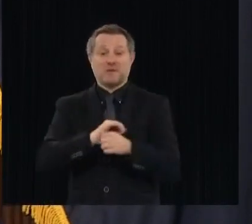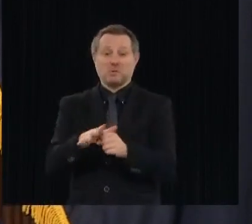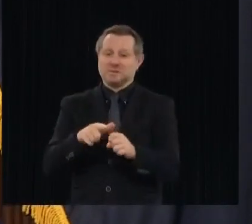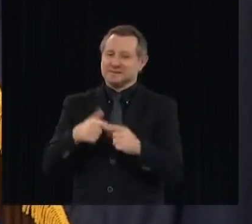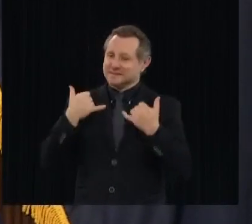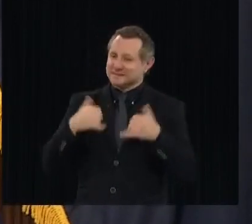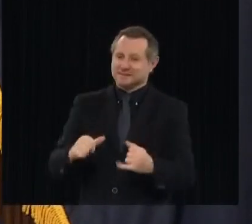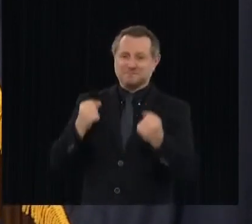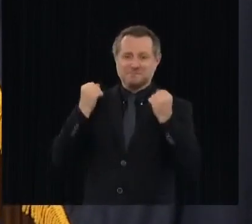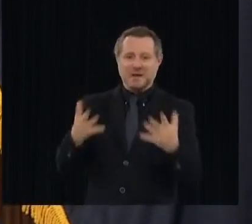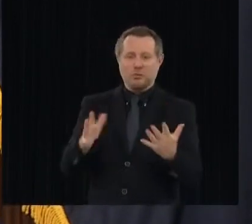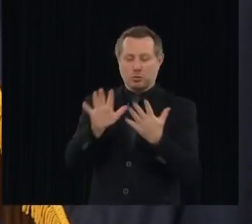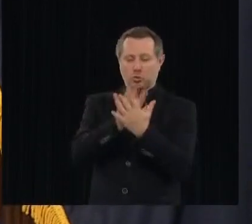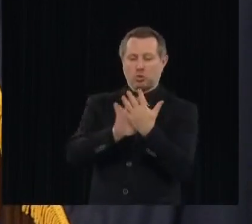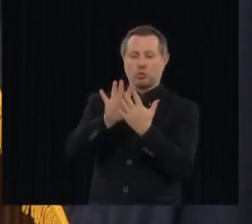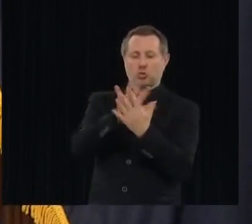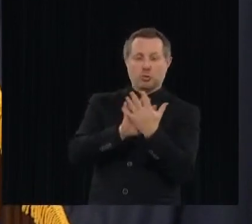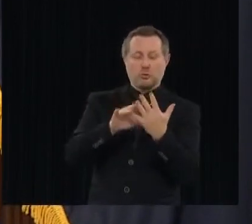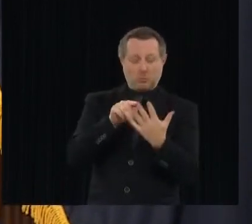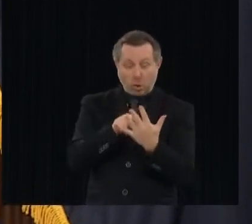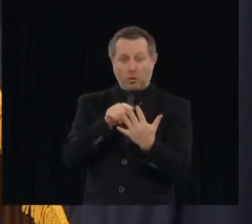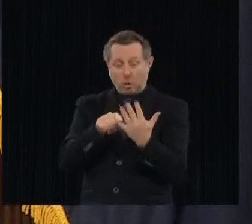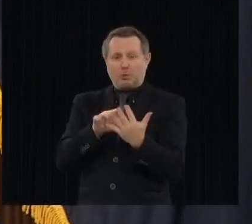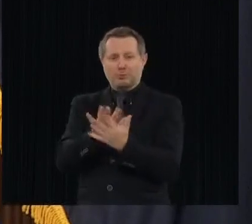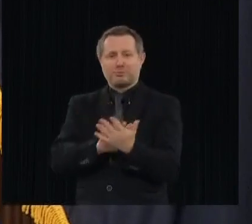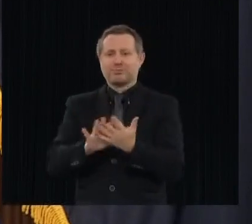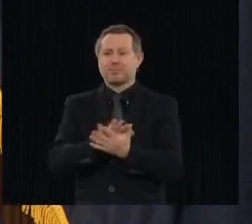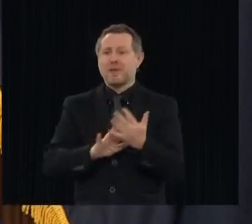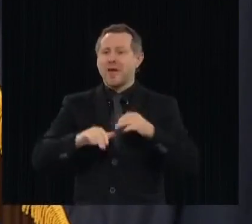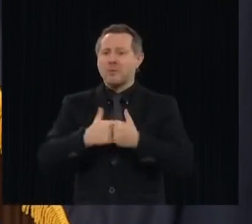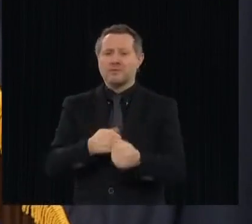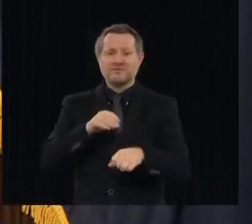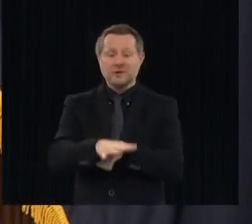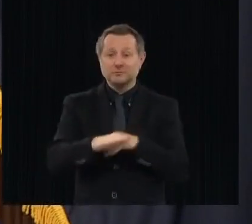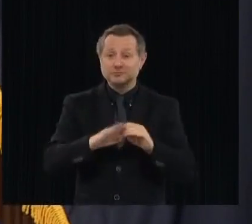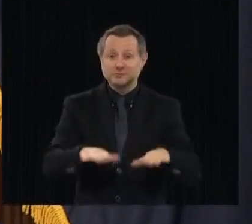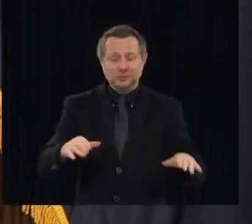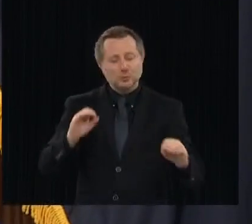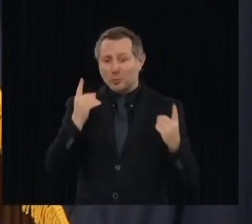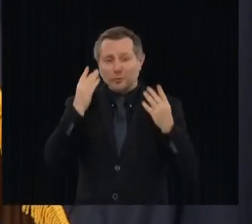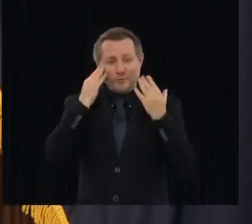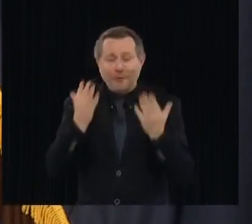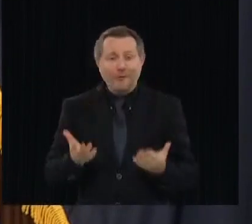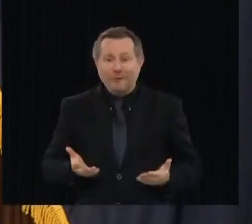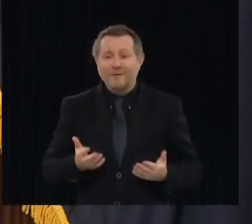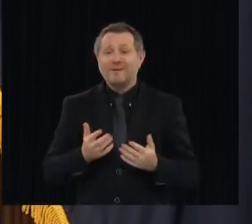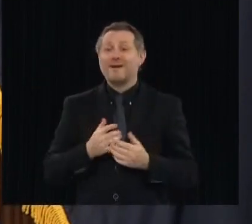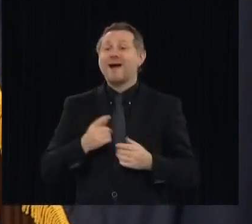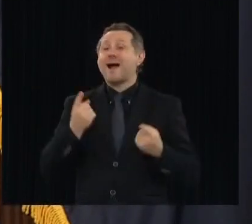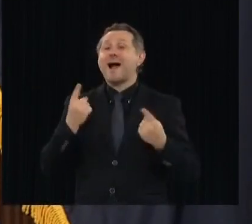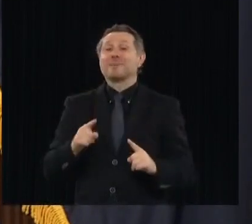I'M TELLING YOU, NOBODY KNOWS ABOUT THIS VIRUS.